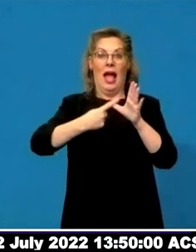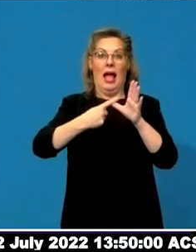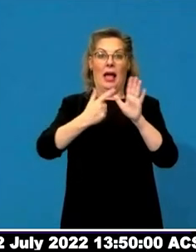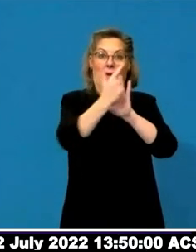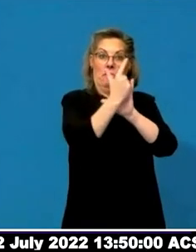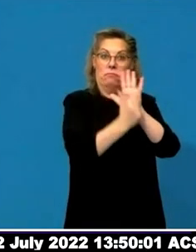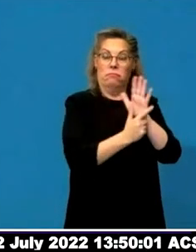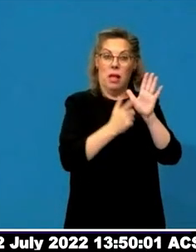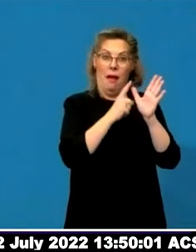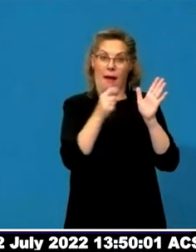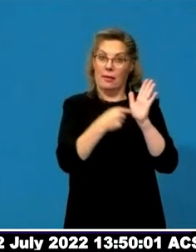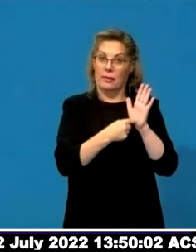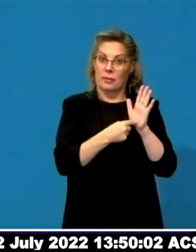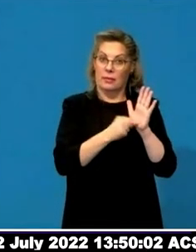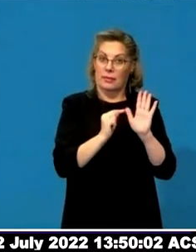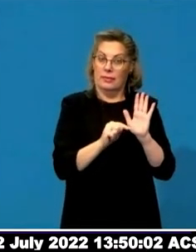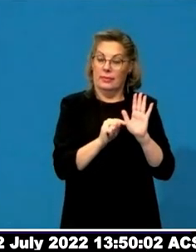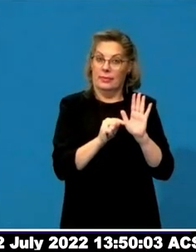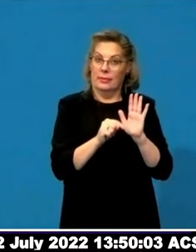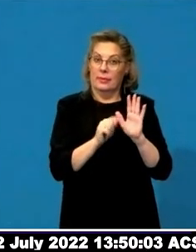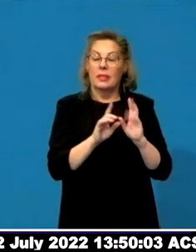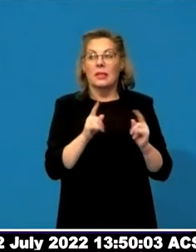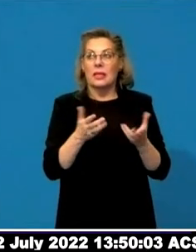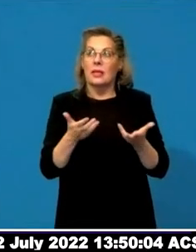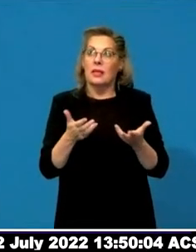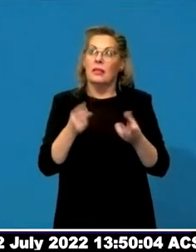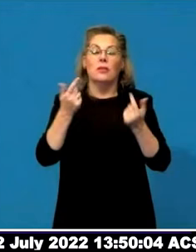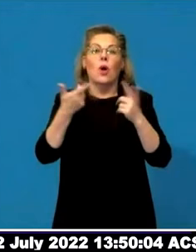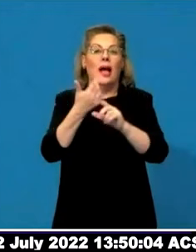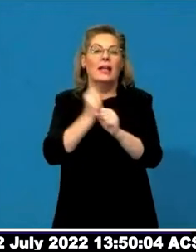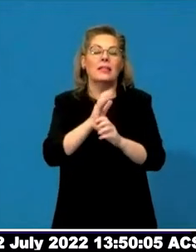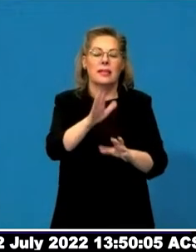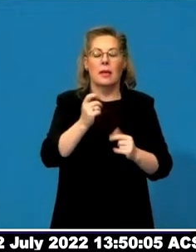We had some - some families with children with disability